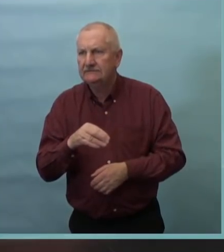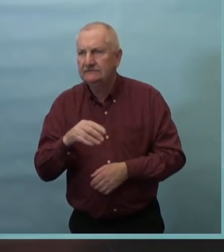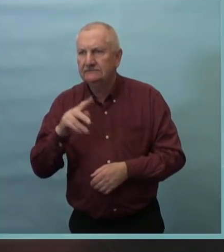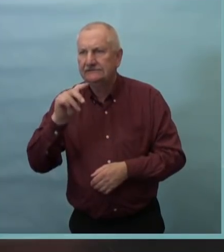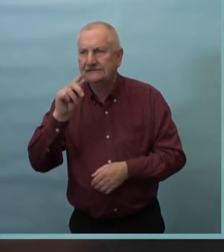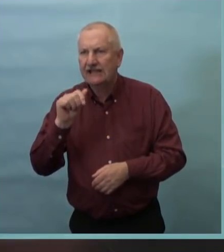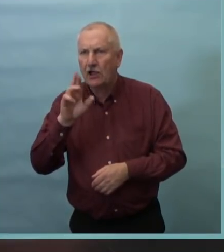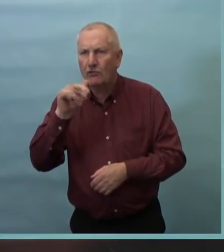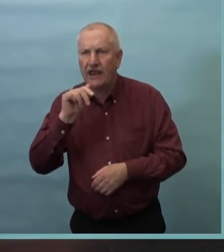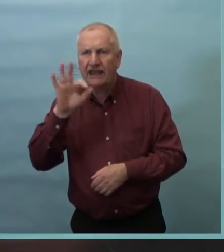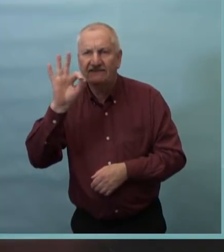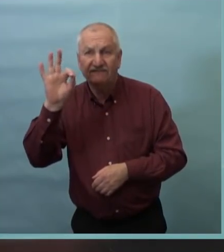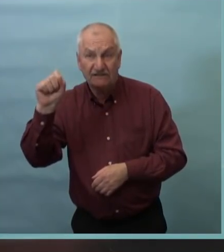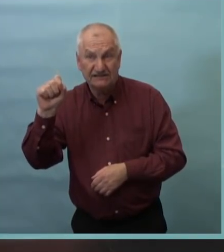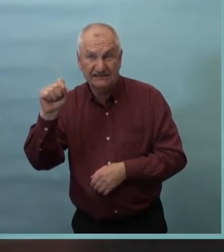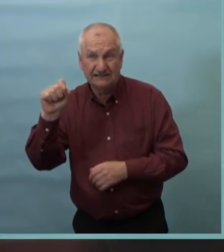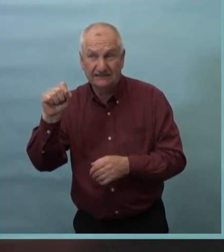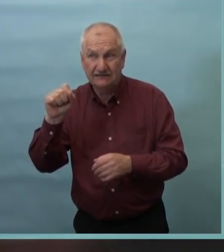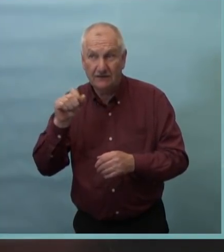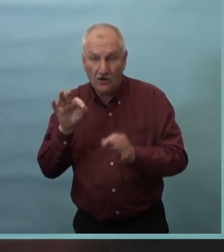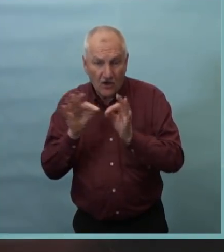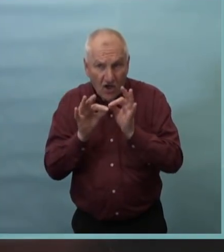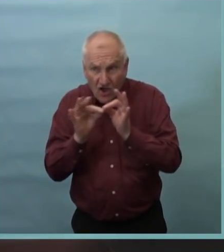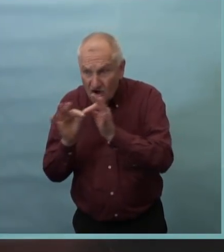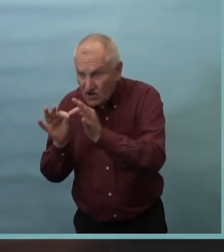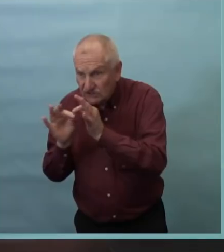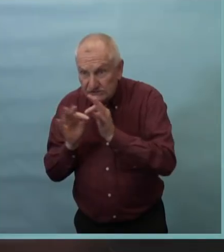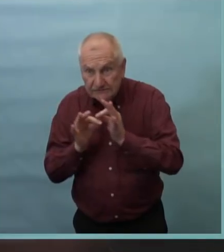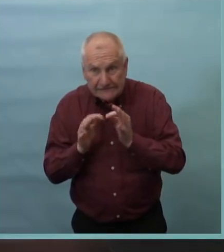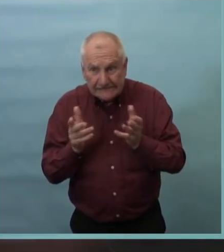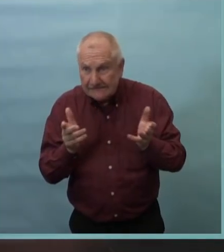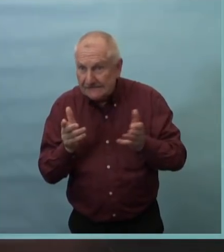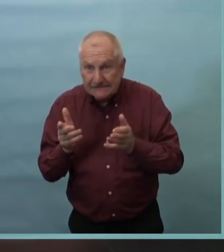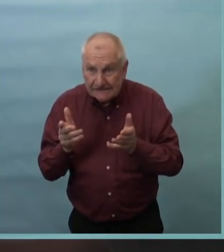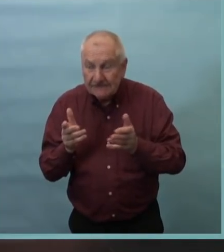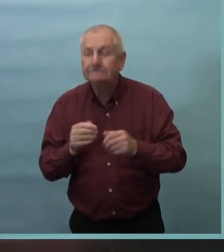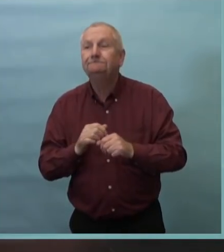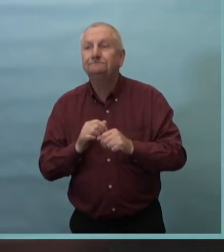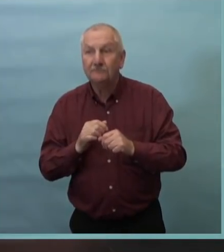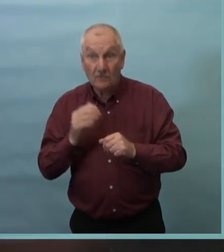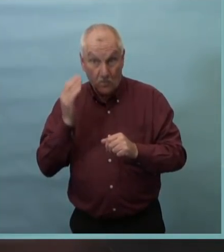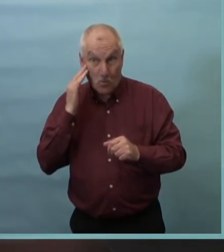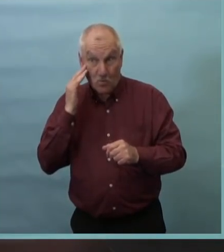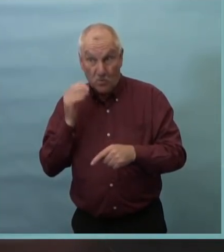cannot offer healthcare services while reducing the risk of exposure and spread